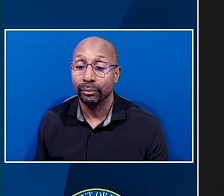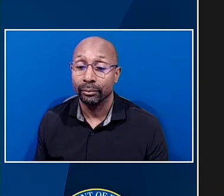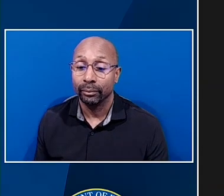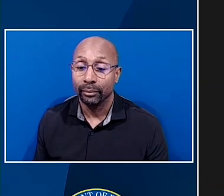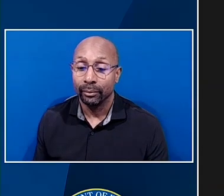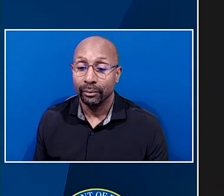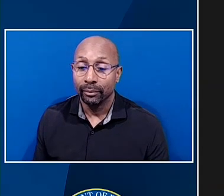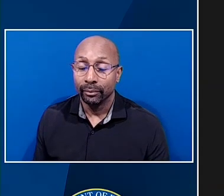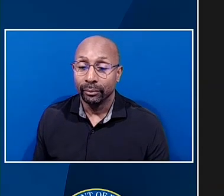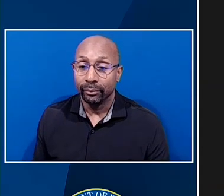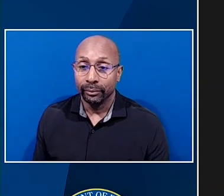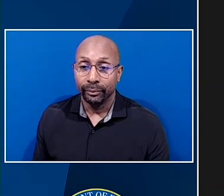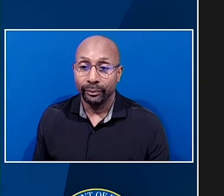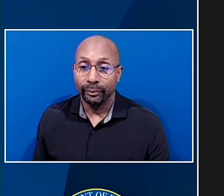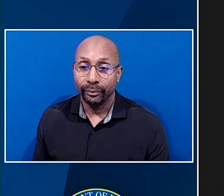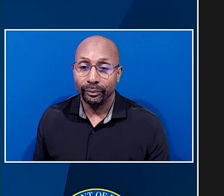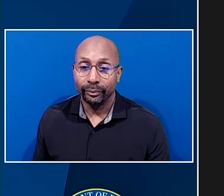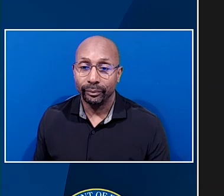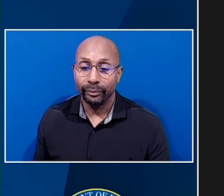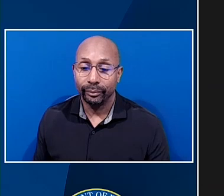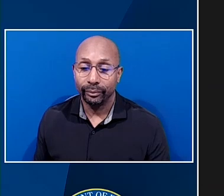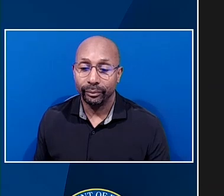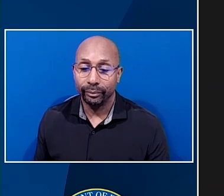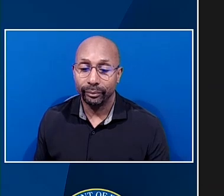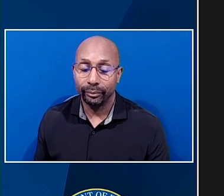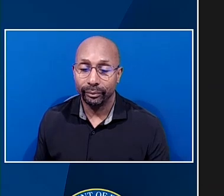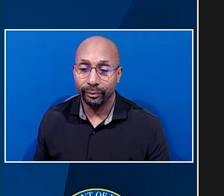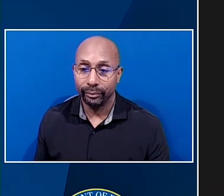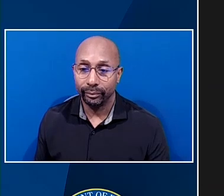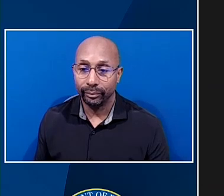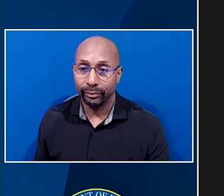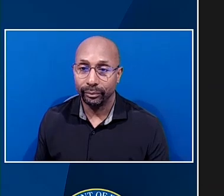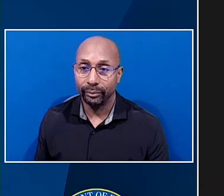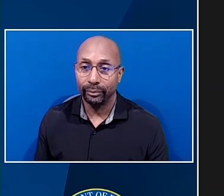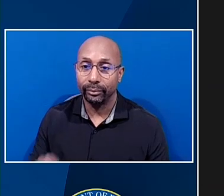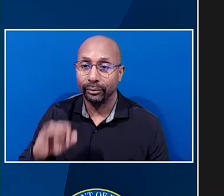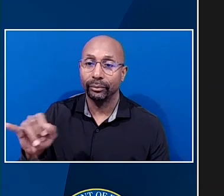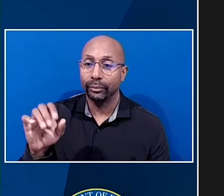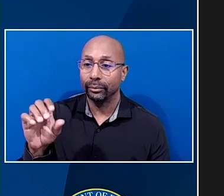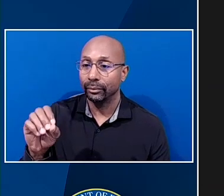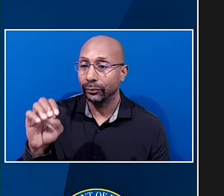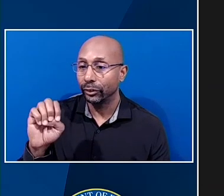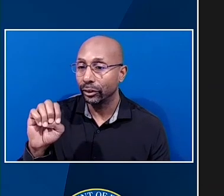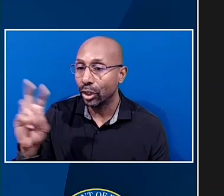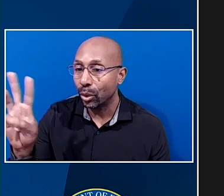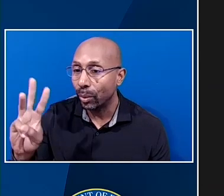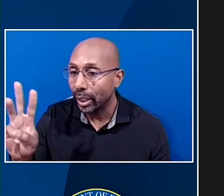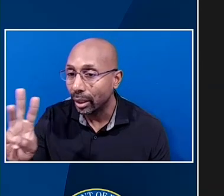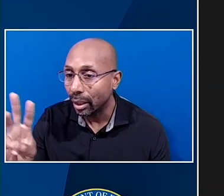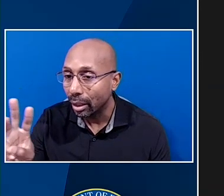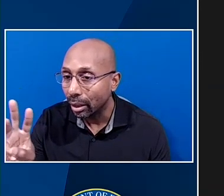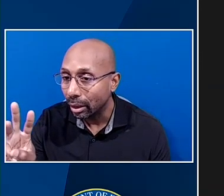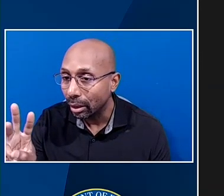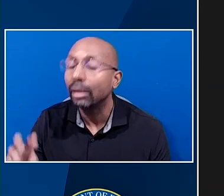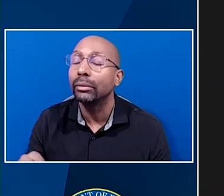And Joe Weglarz? Okay. We have accounted for all the thumbs.